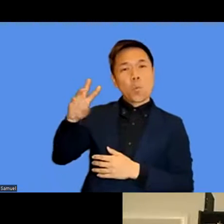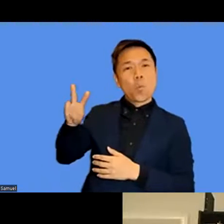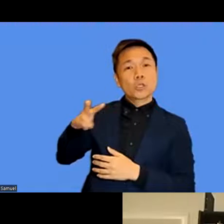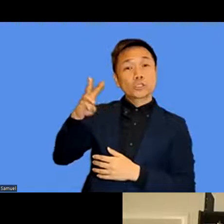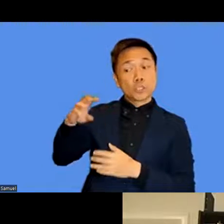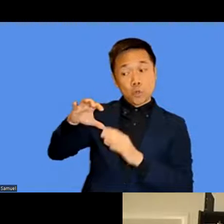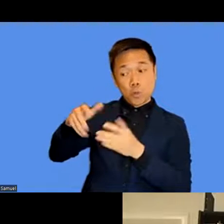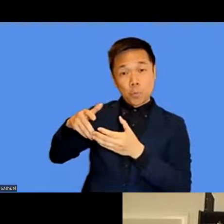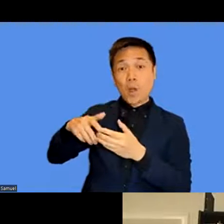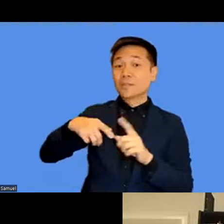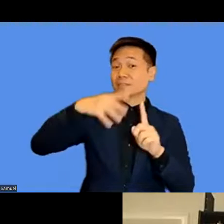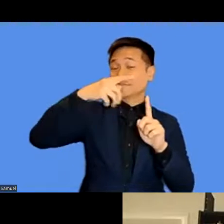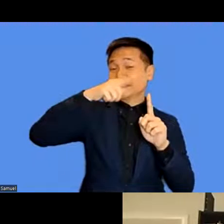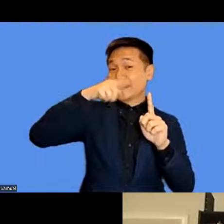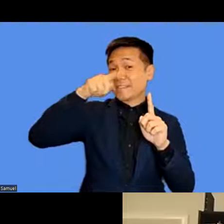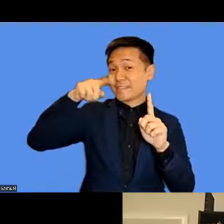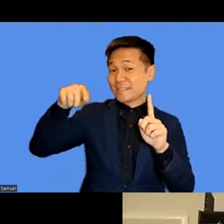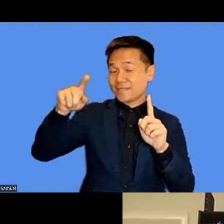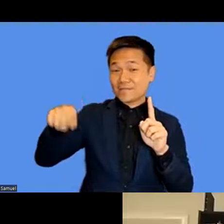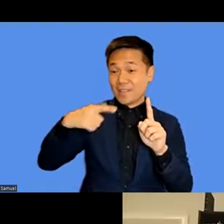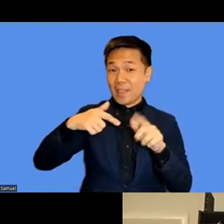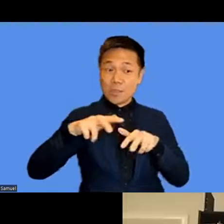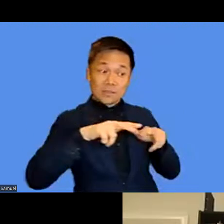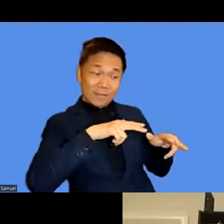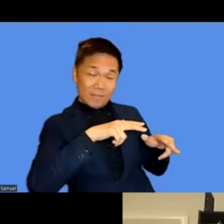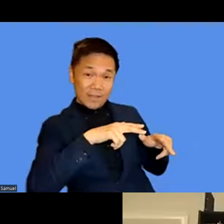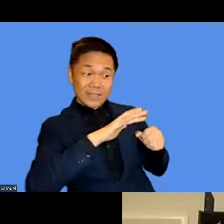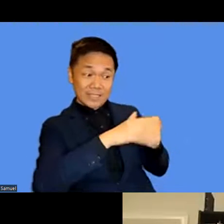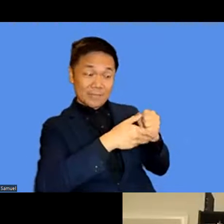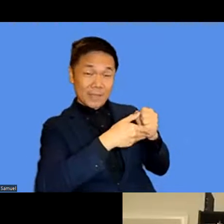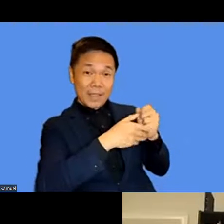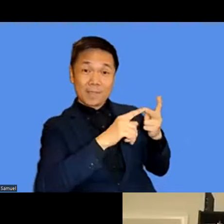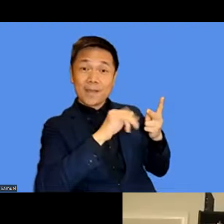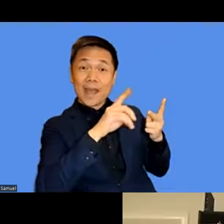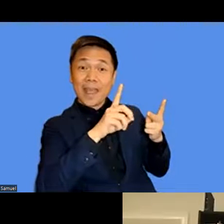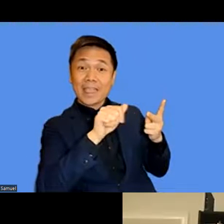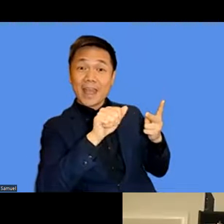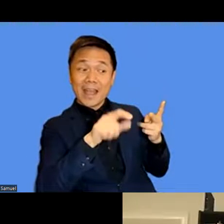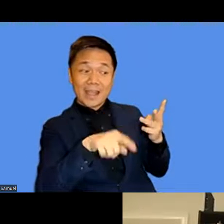and organized by IDA, CBM Global and the Stakeholder Group of Persons with Disabilities.